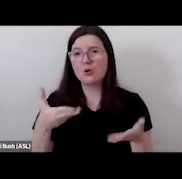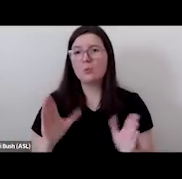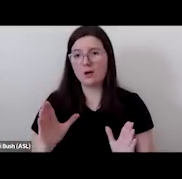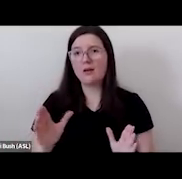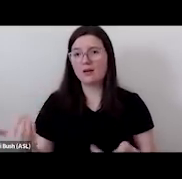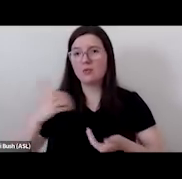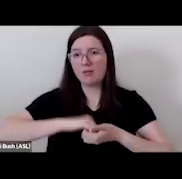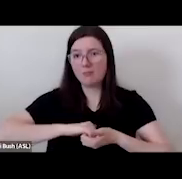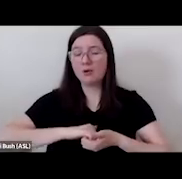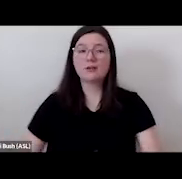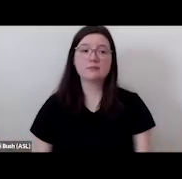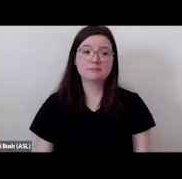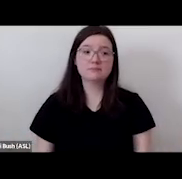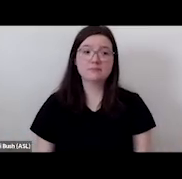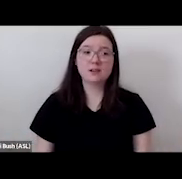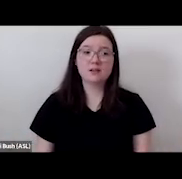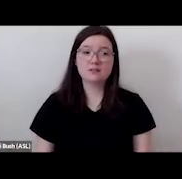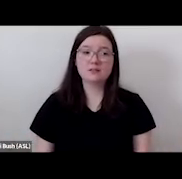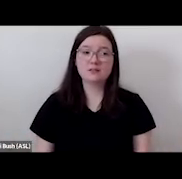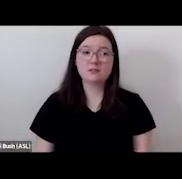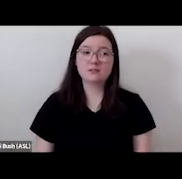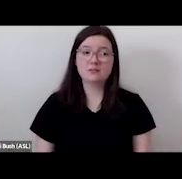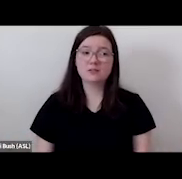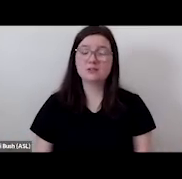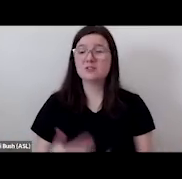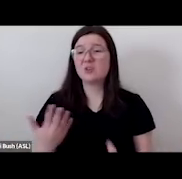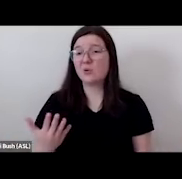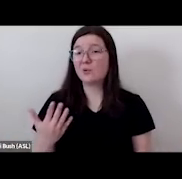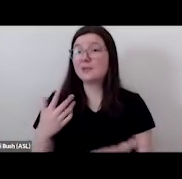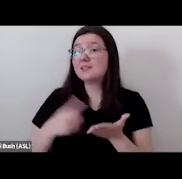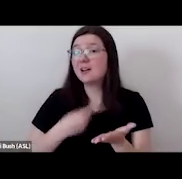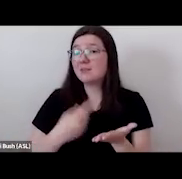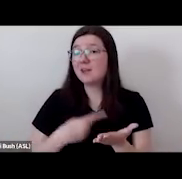be beneficial in this circumstance? Is there a medication for hoarding disorder? No.